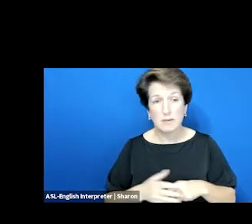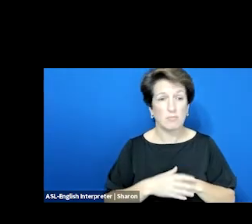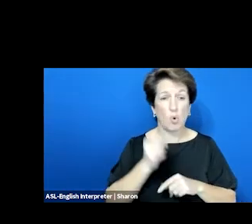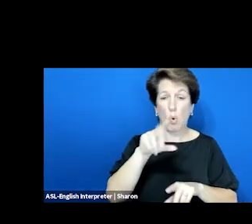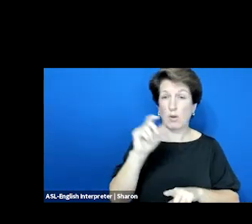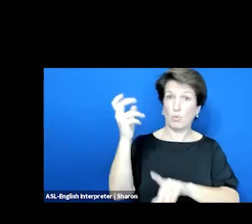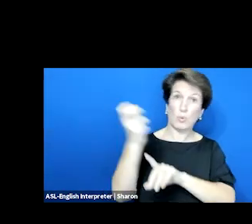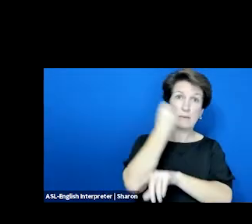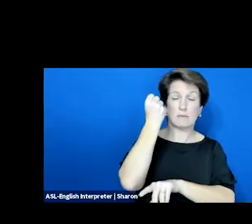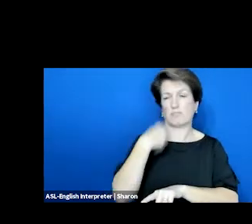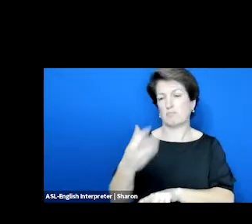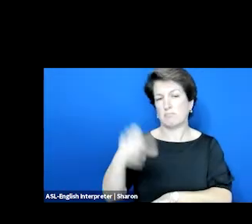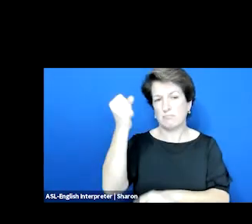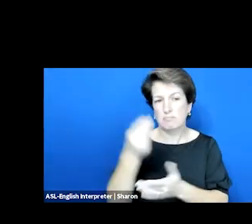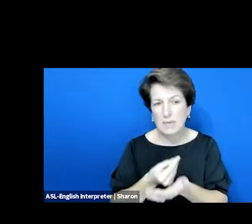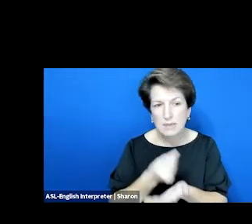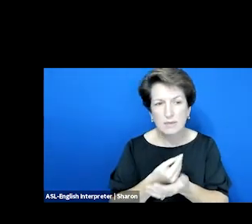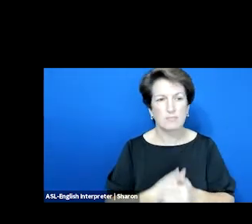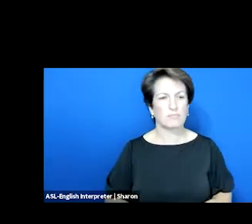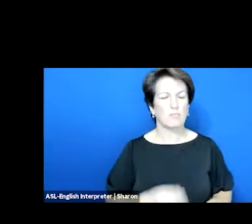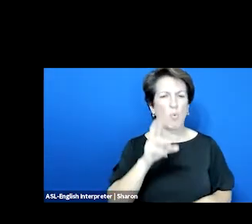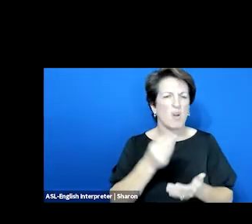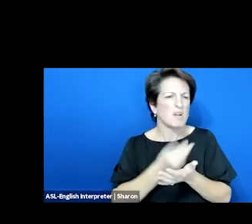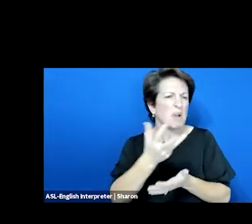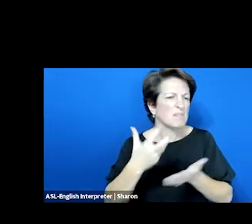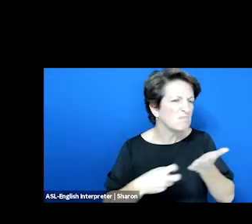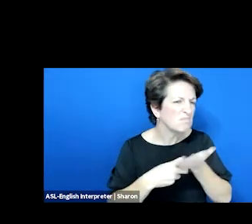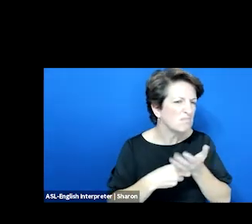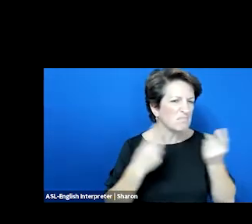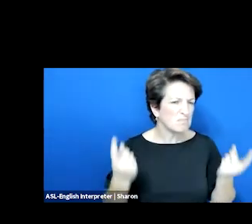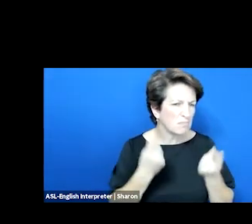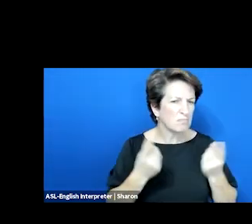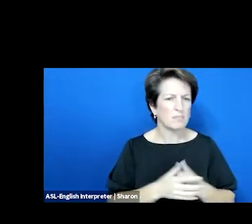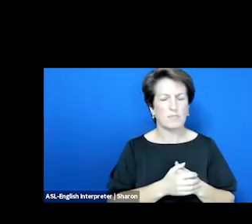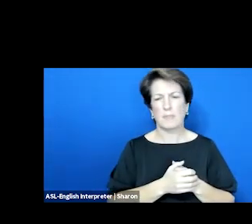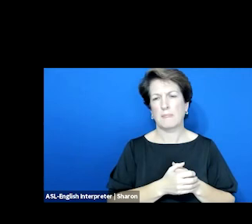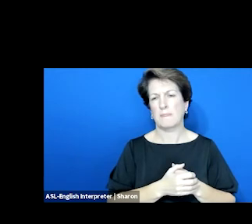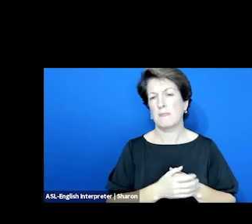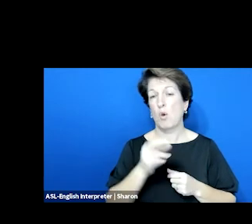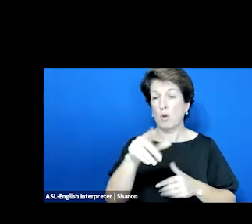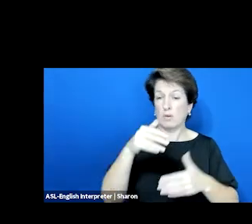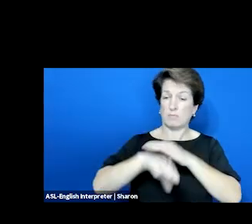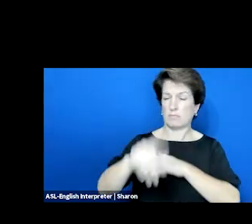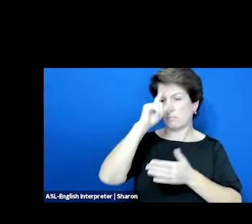actively to participate in an organized sport, entering a business temporarily to use a washroom, accessing and outdoor